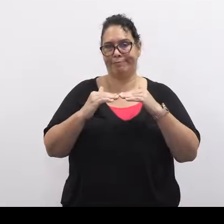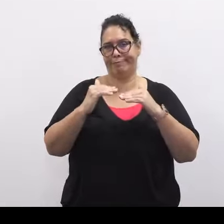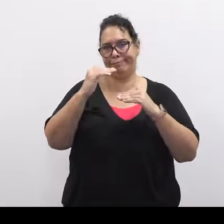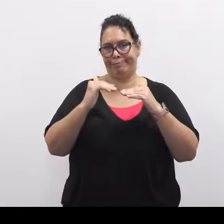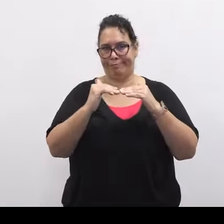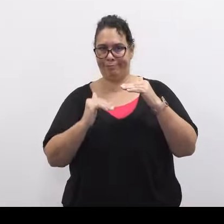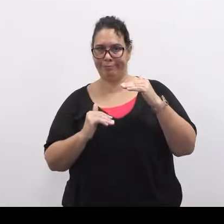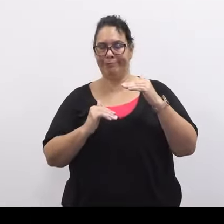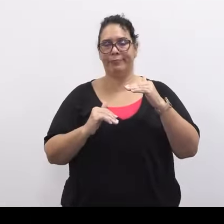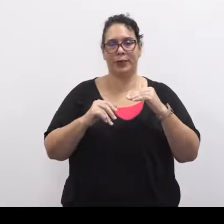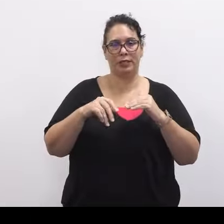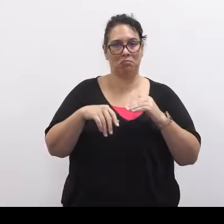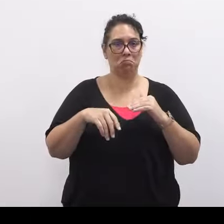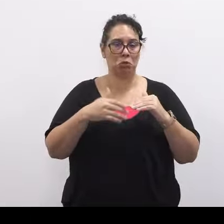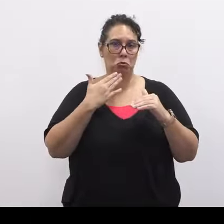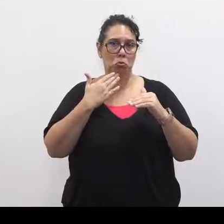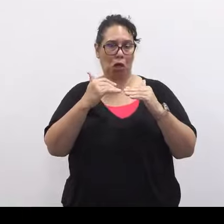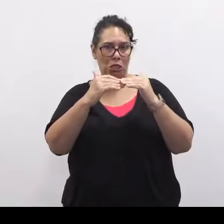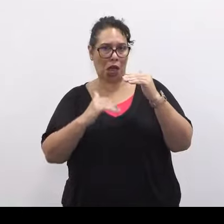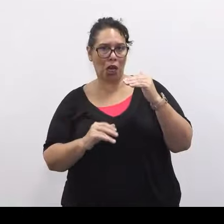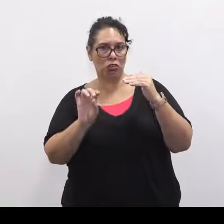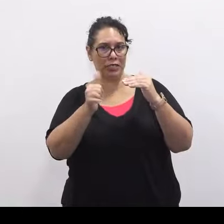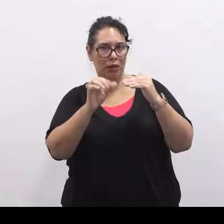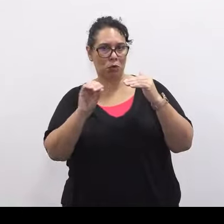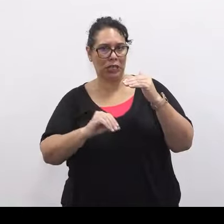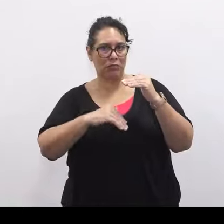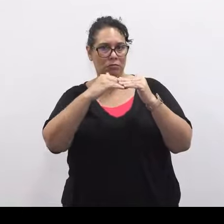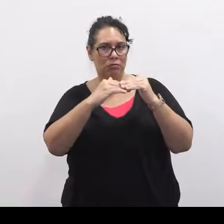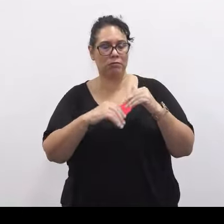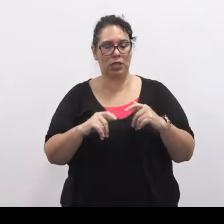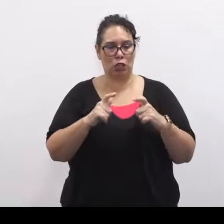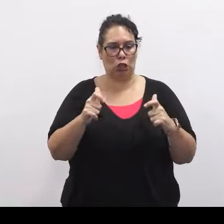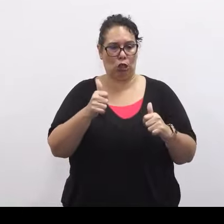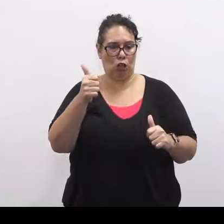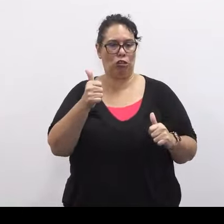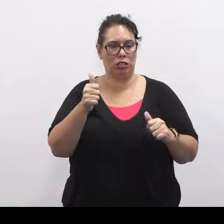under the 10% threshold, largest plurality in District 1. That's not changed.